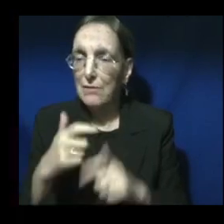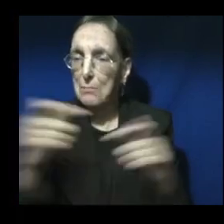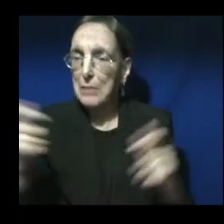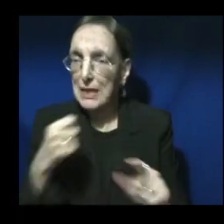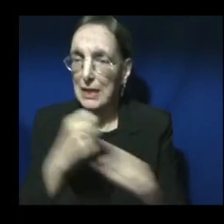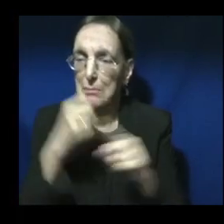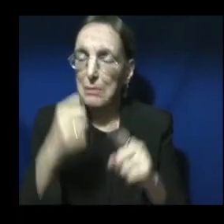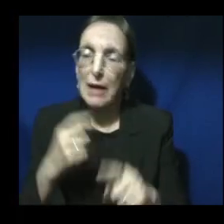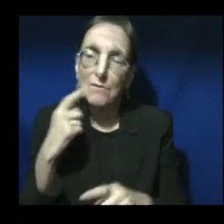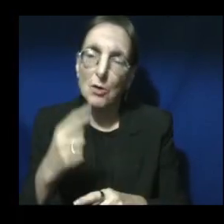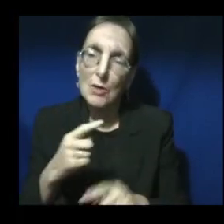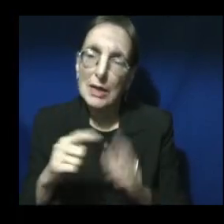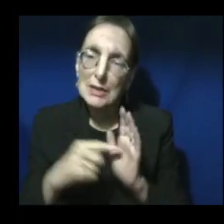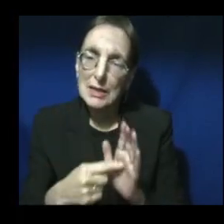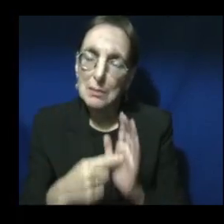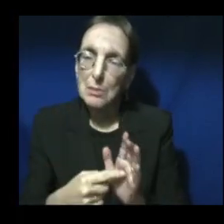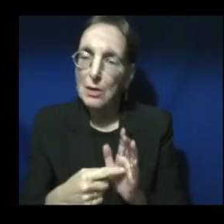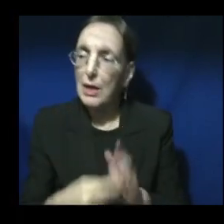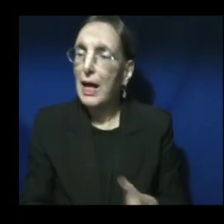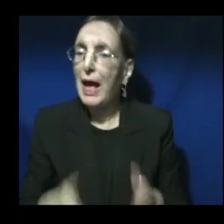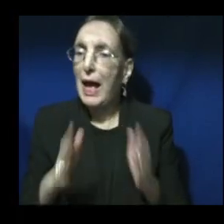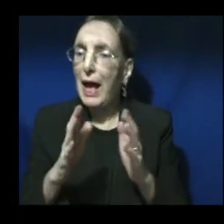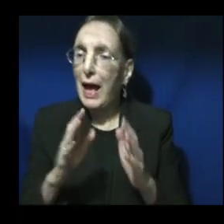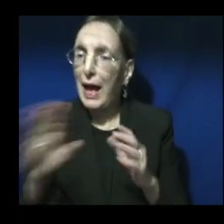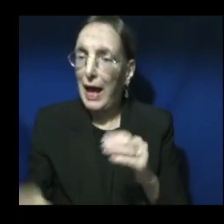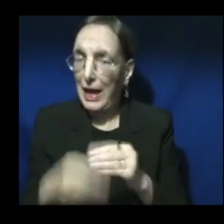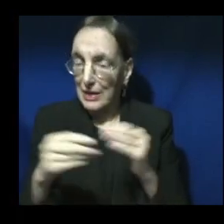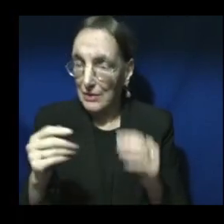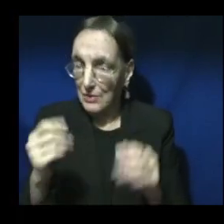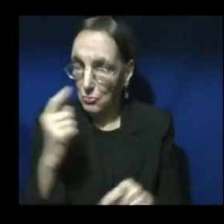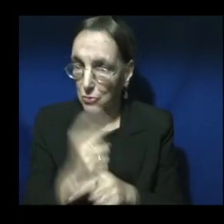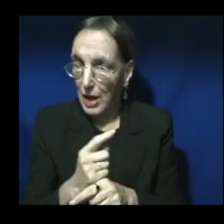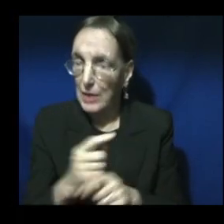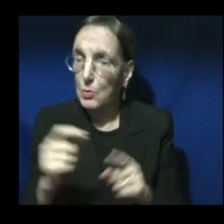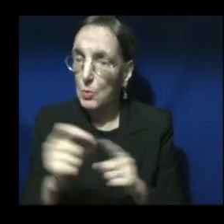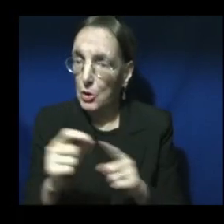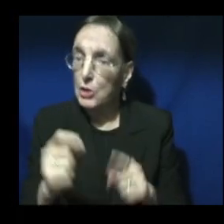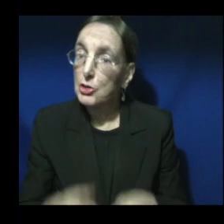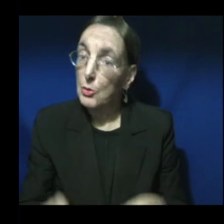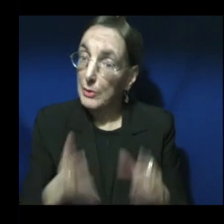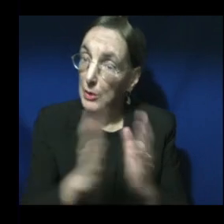just one word to a request, can make people about 50 percent more likely to say yes. Saying you